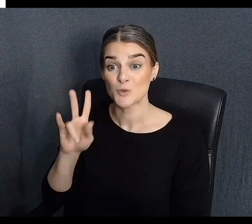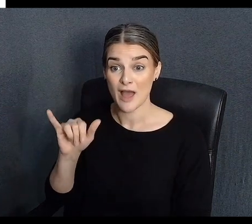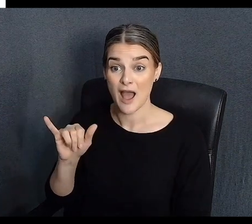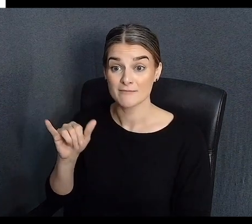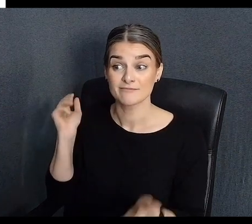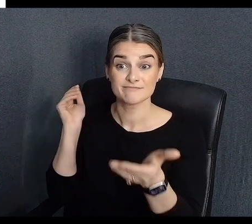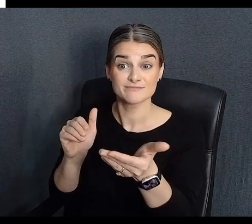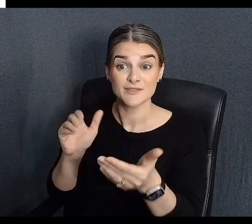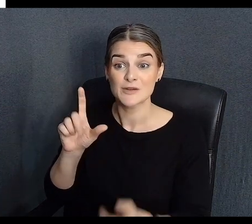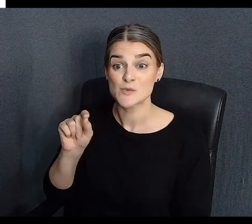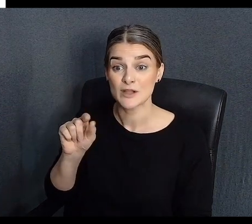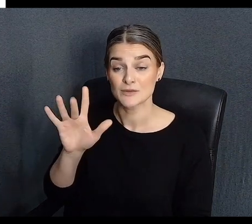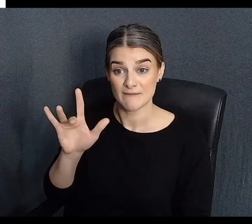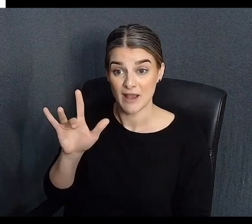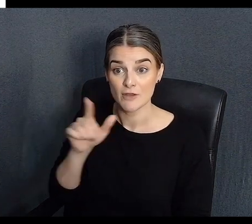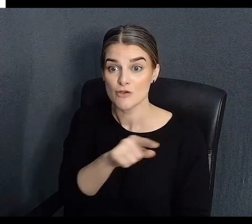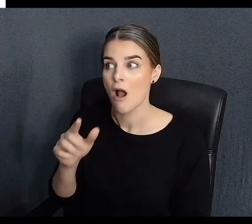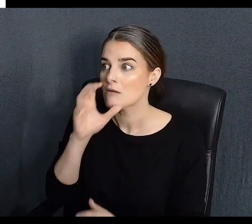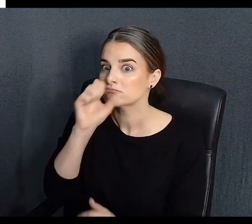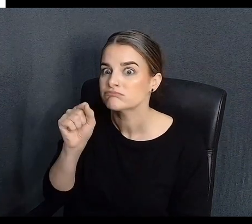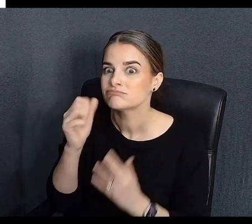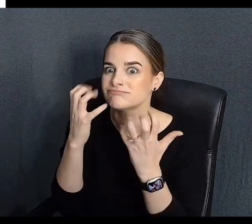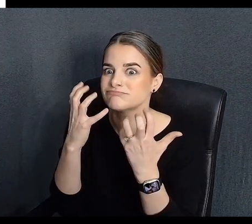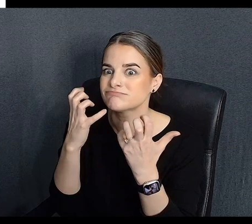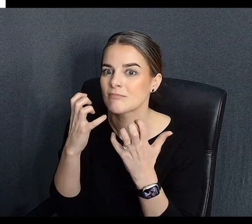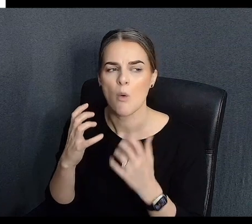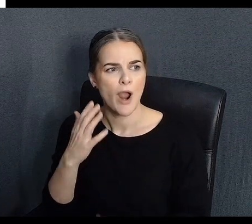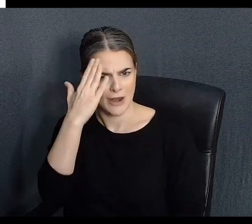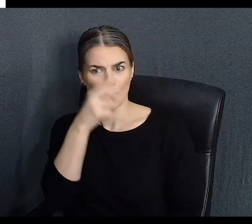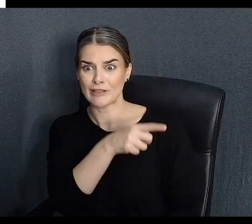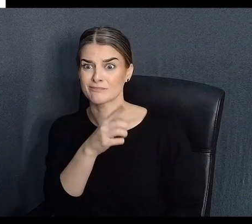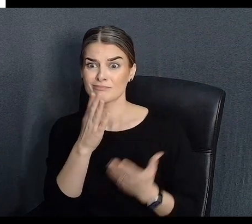If you are interested, or know someone who might be interested in attending,